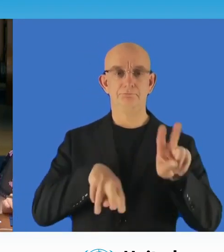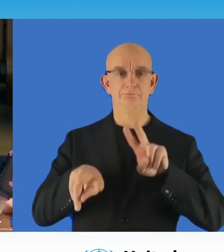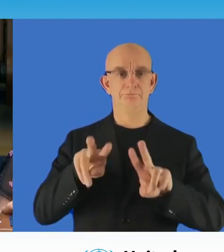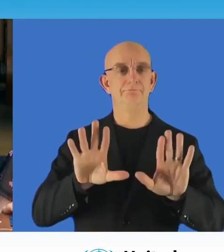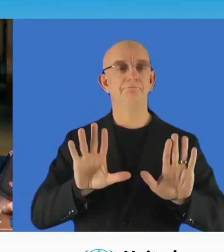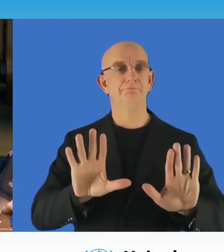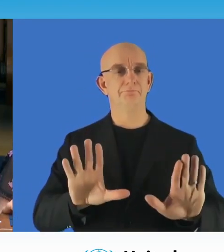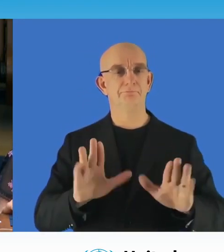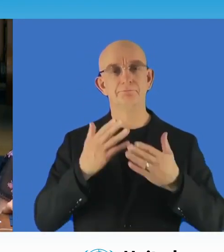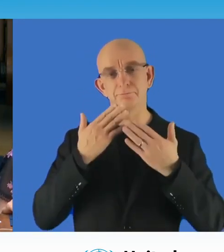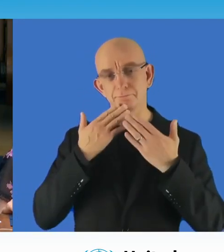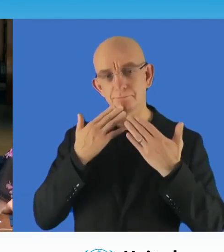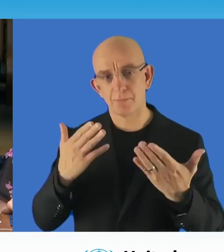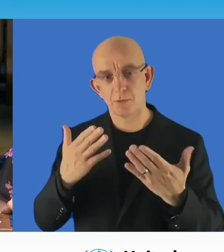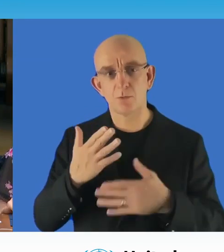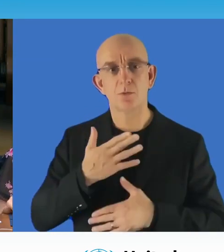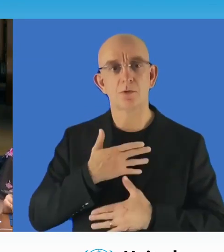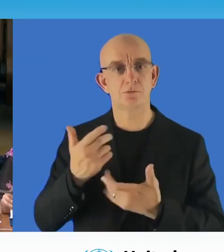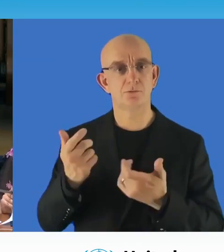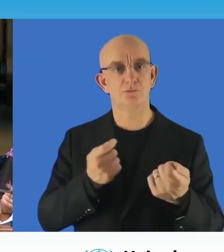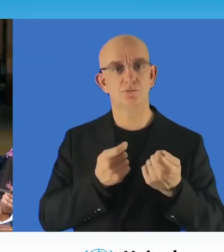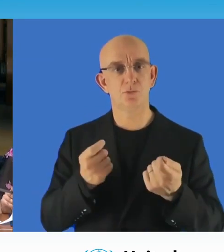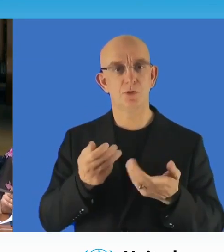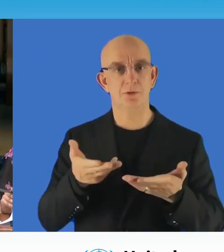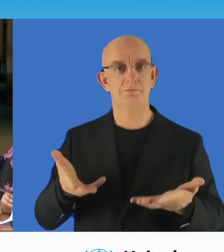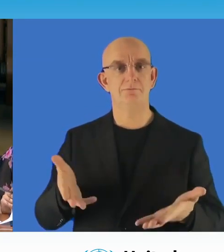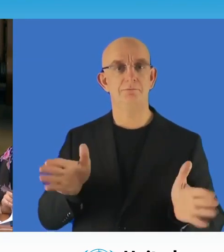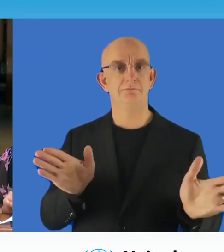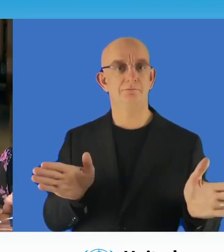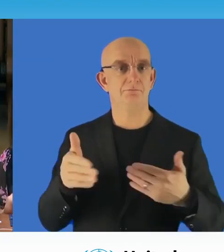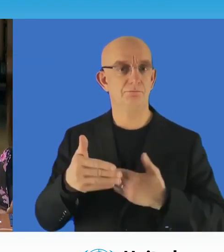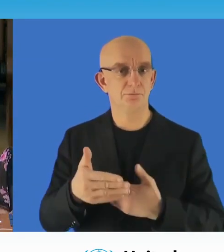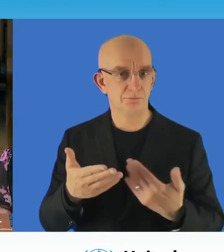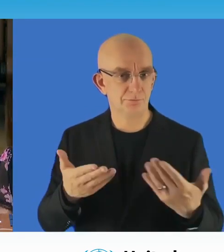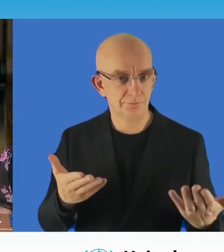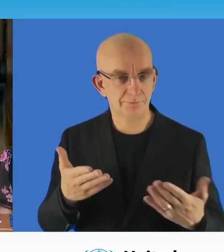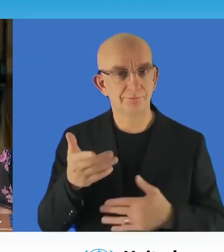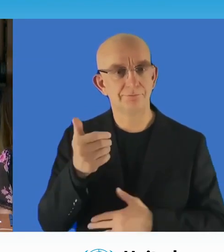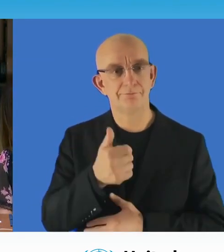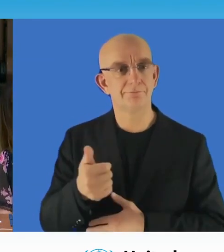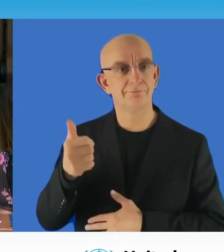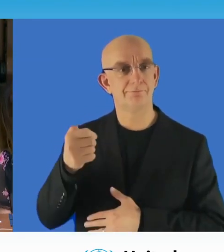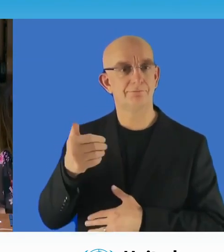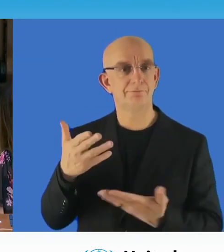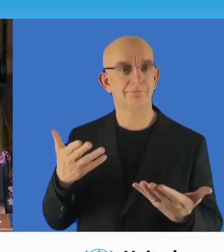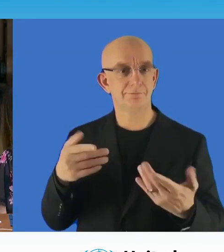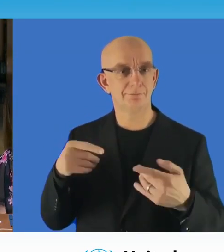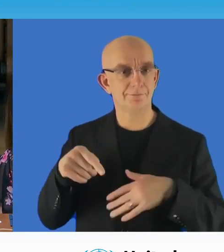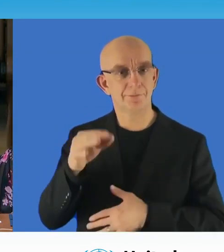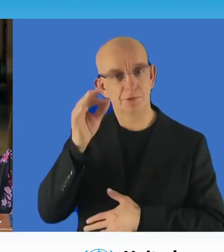of Tunisia Mr Tark ladep for his leadership and guidance throughout the whole Preparatory